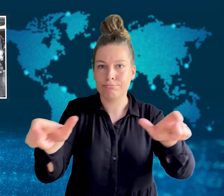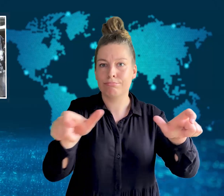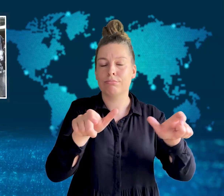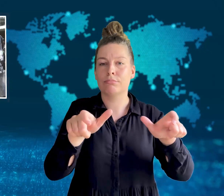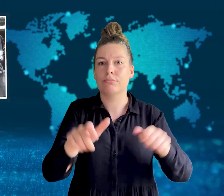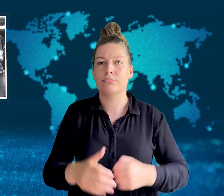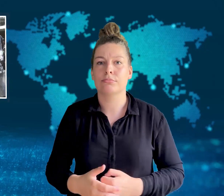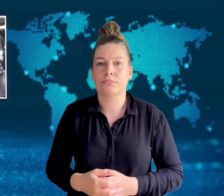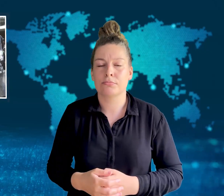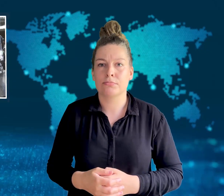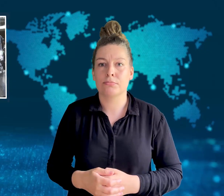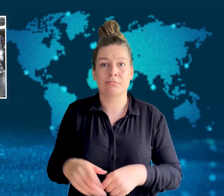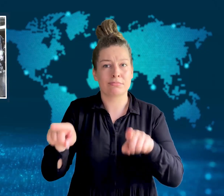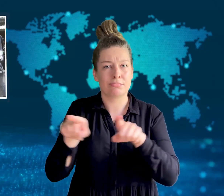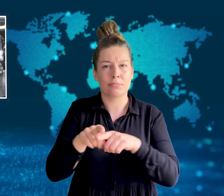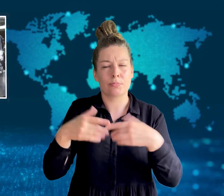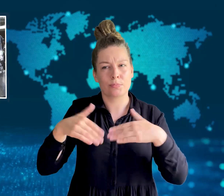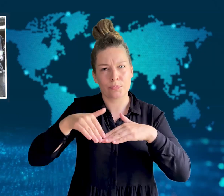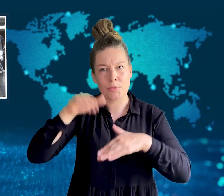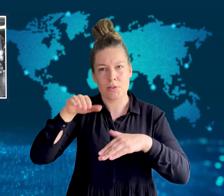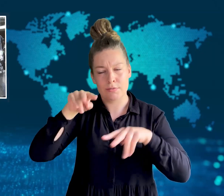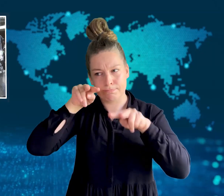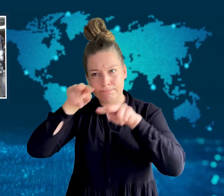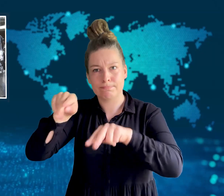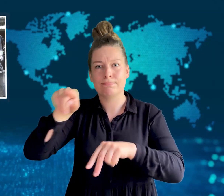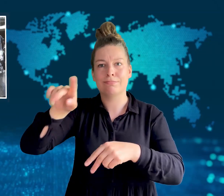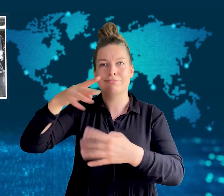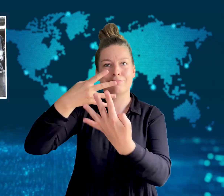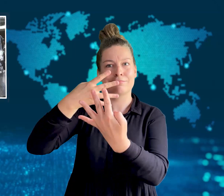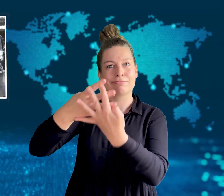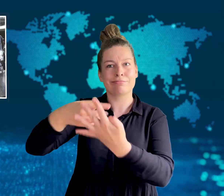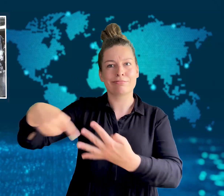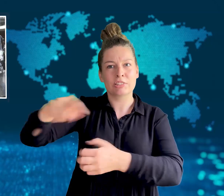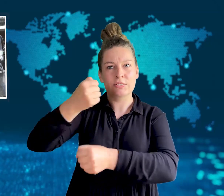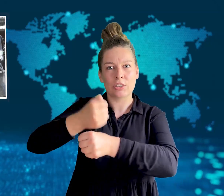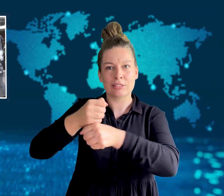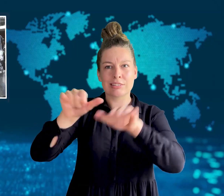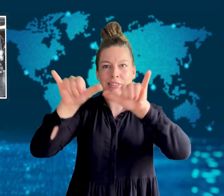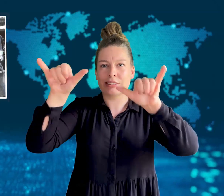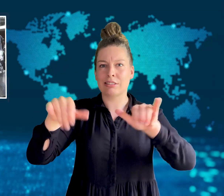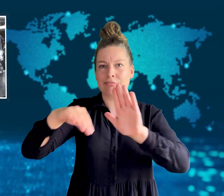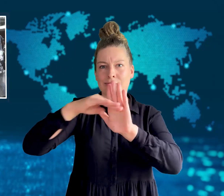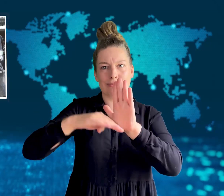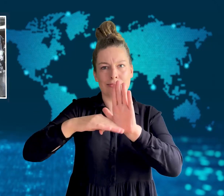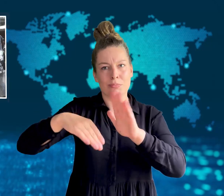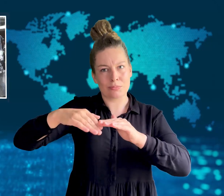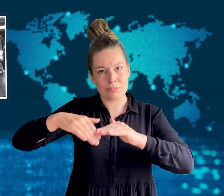There are planned measures to take control of the prisons.